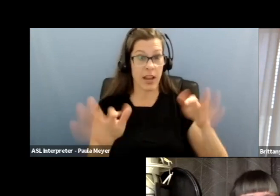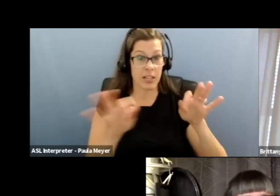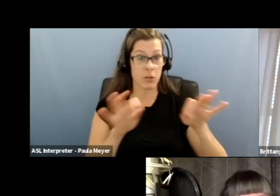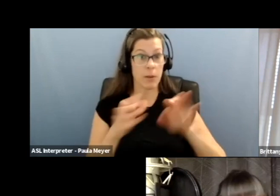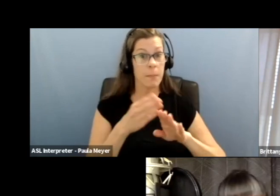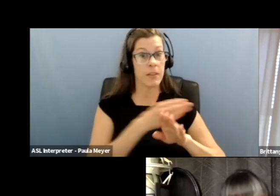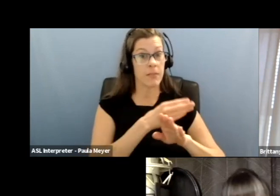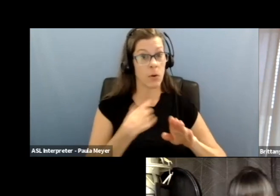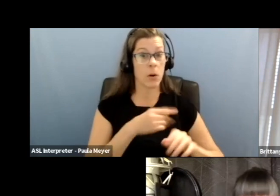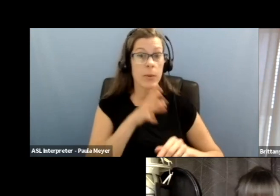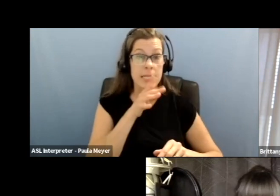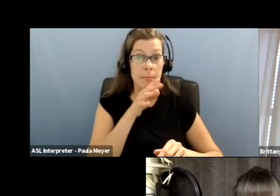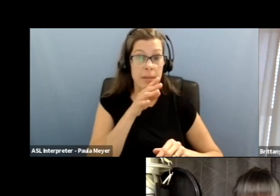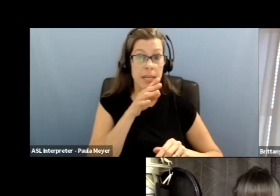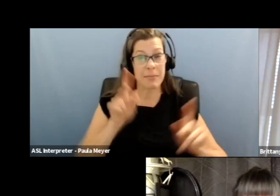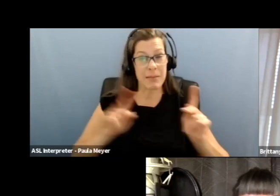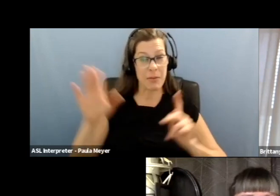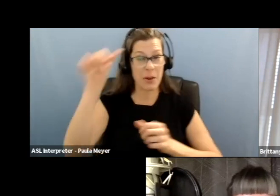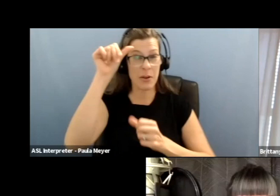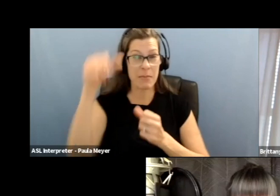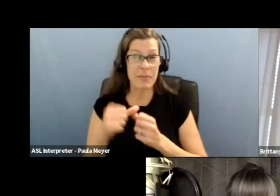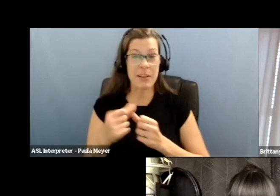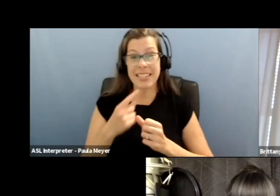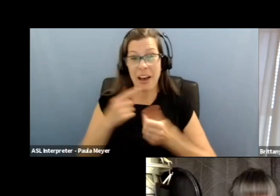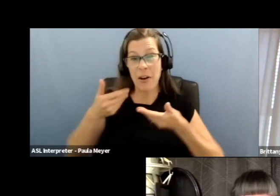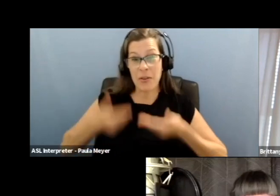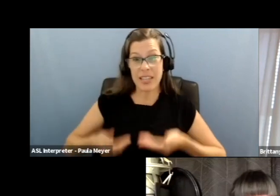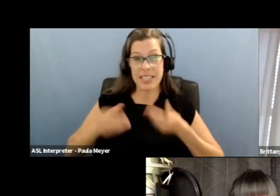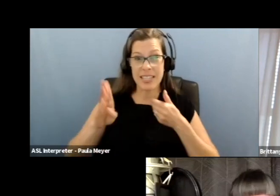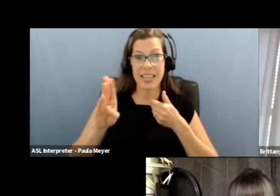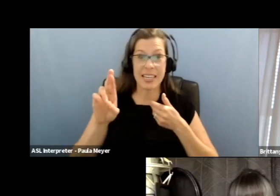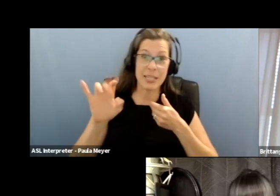A lot of times people will remember to say, Hey, this is Bridget speaking, things like that.